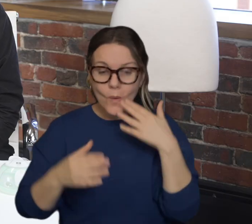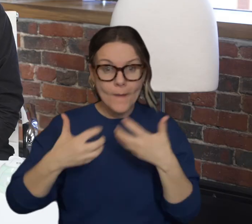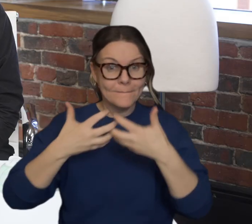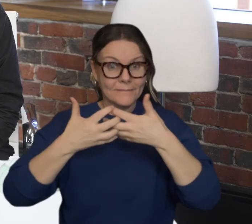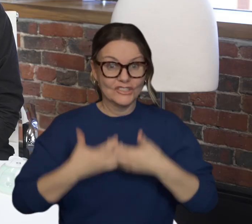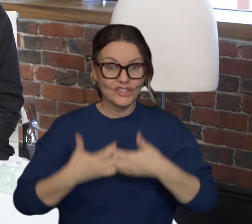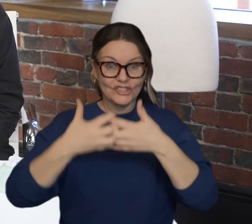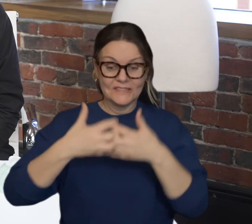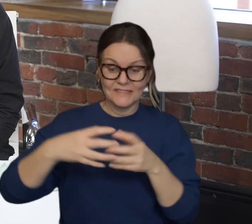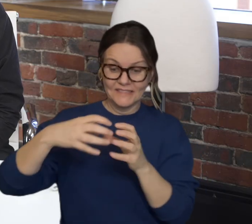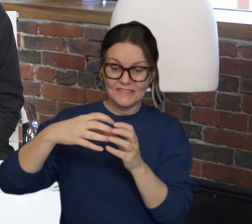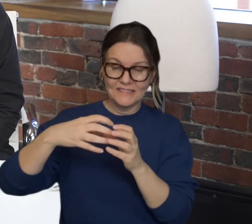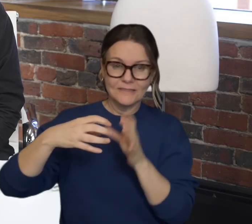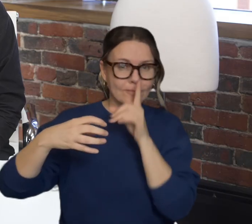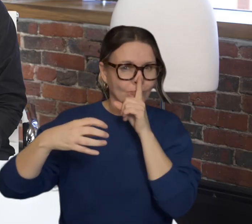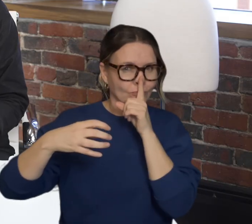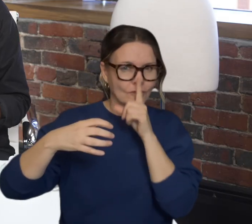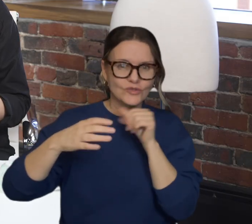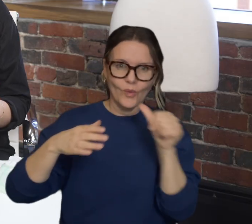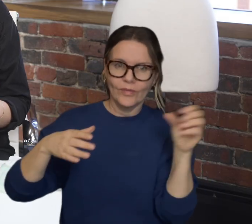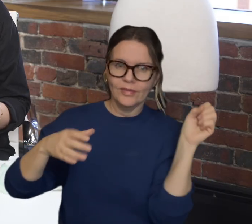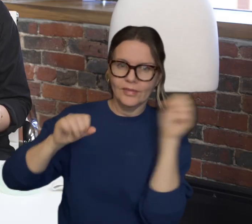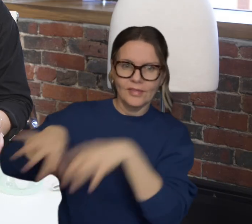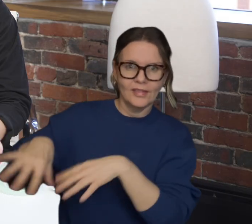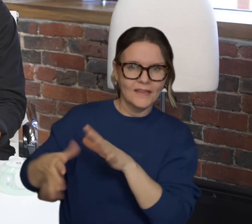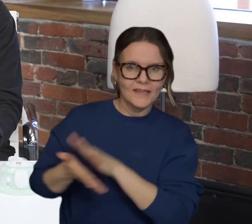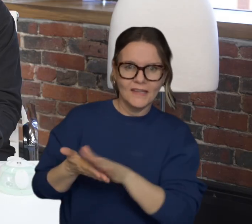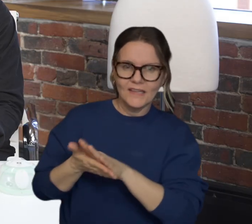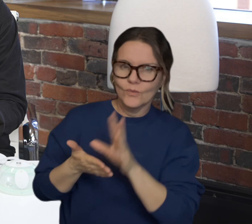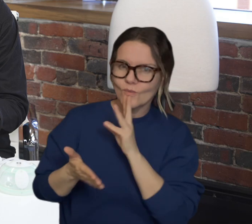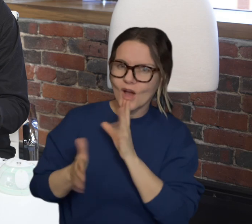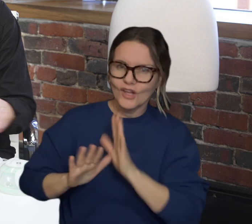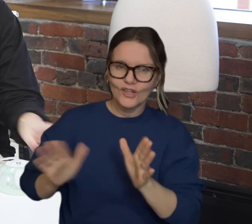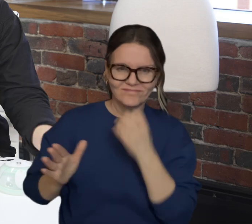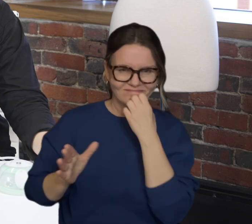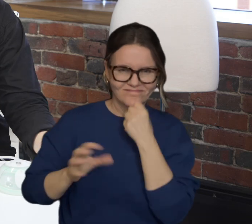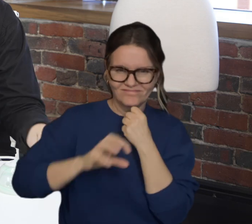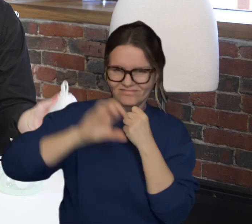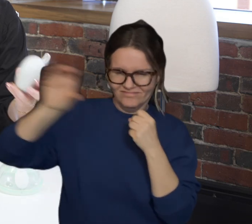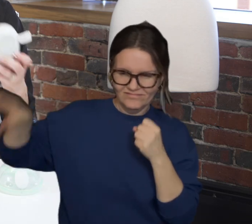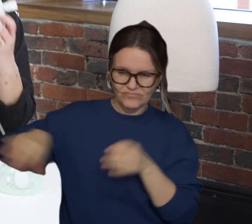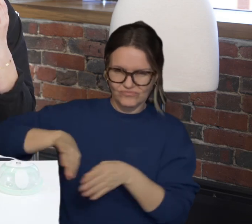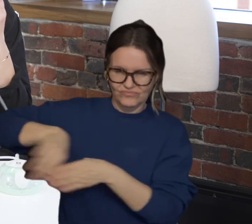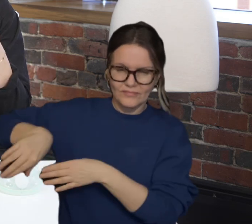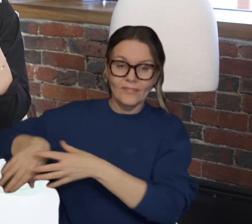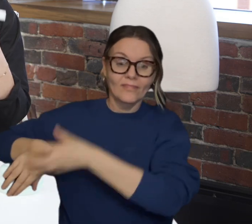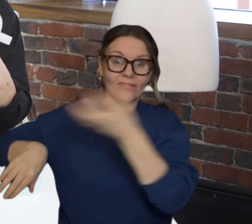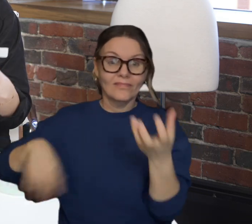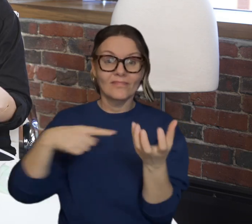care for your Elvie stride first off you want to make sure that you do not submerge The hub